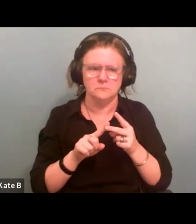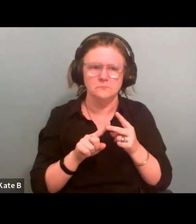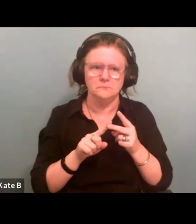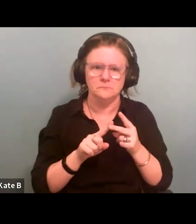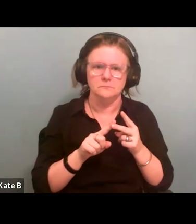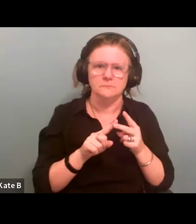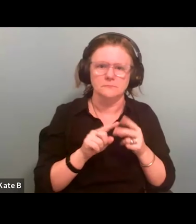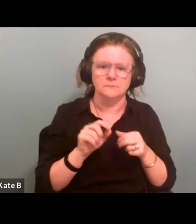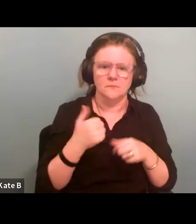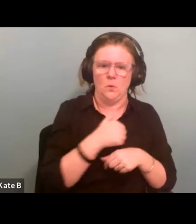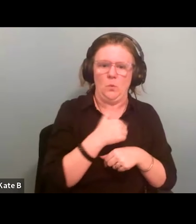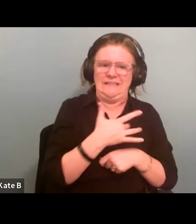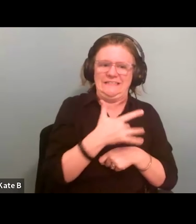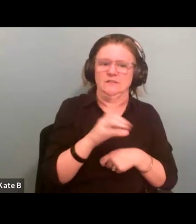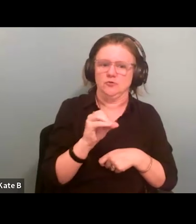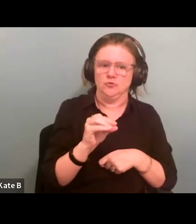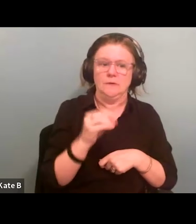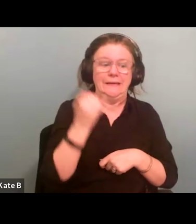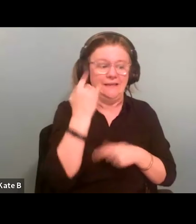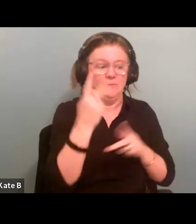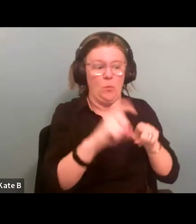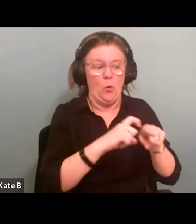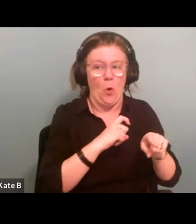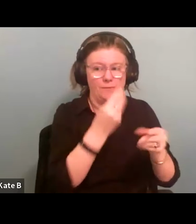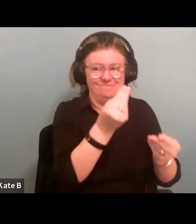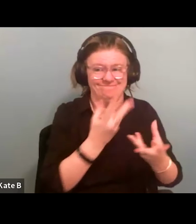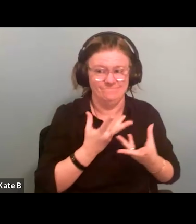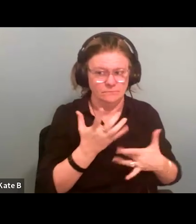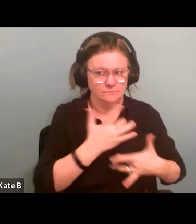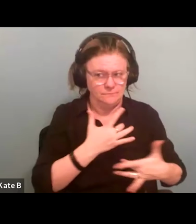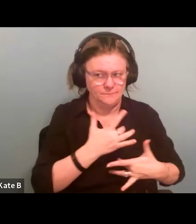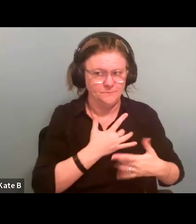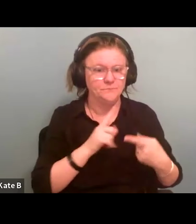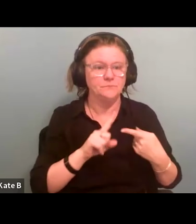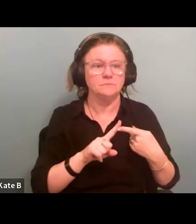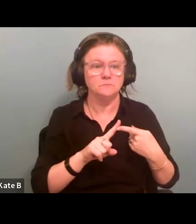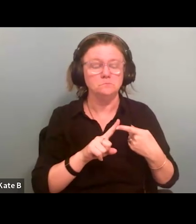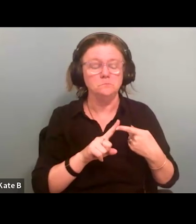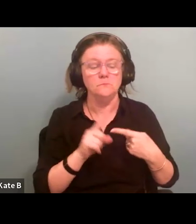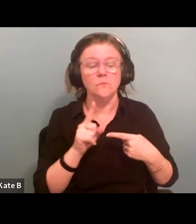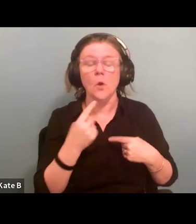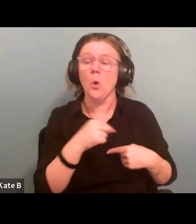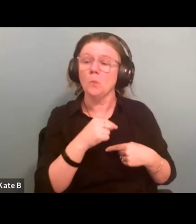does for reports of need. We either substantiate what was reported,